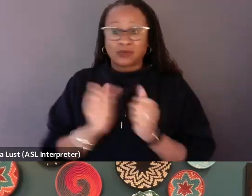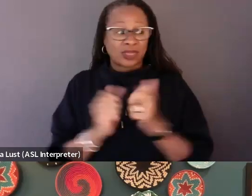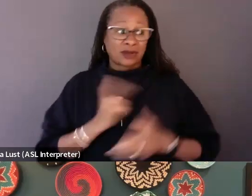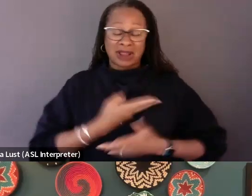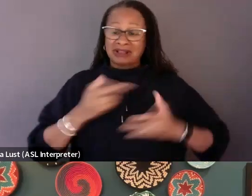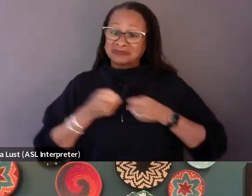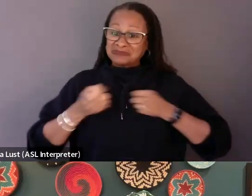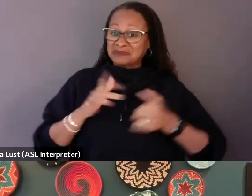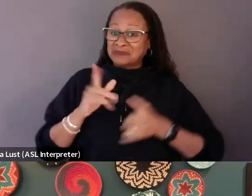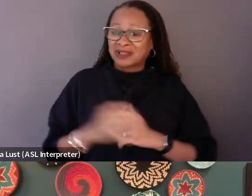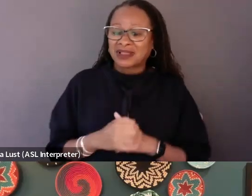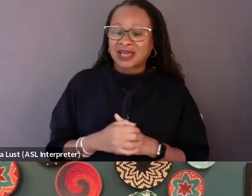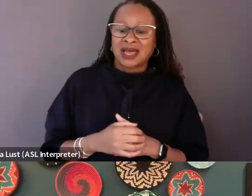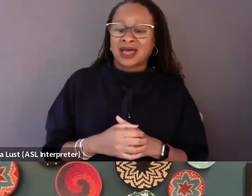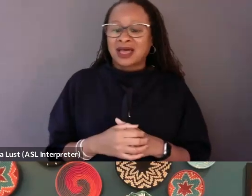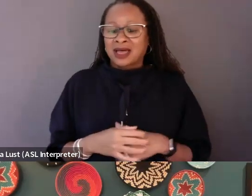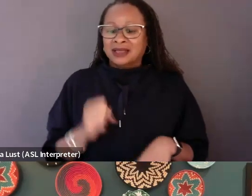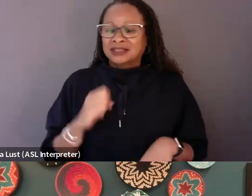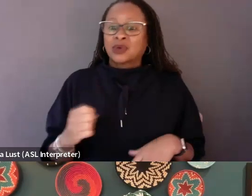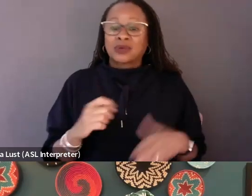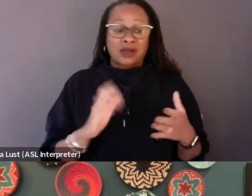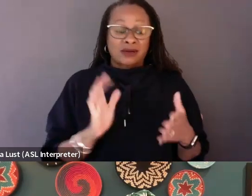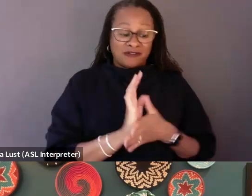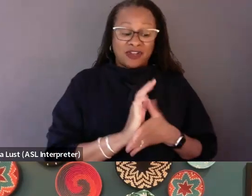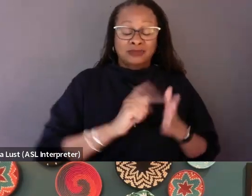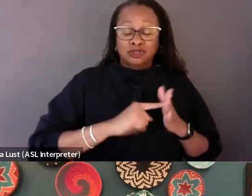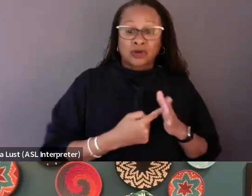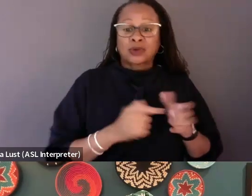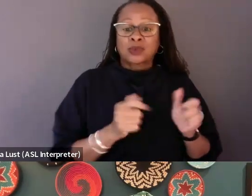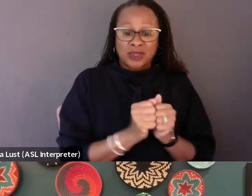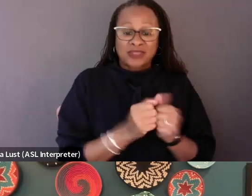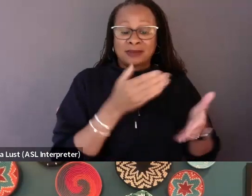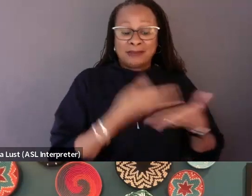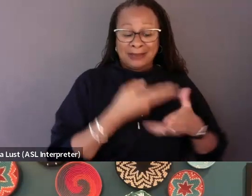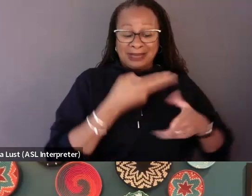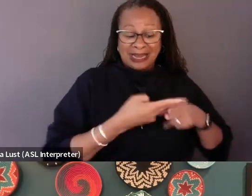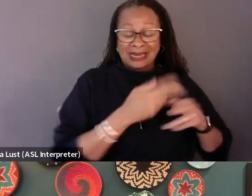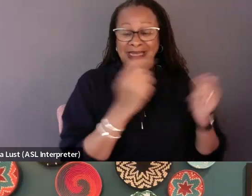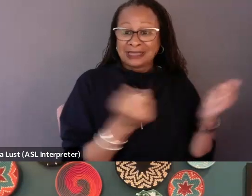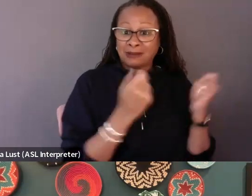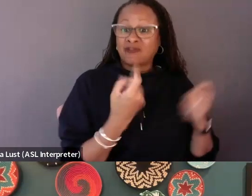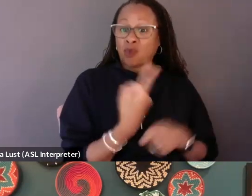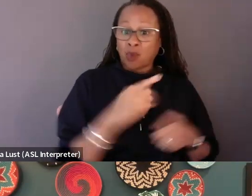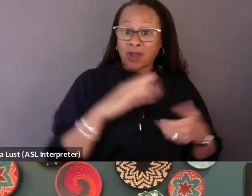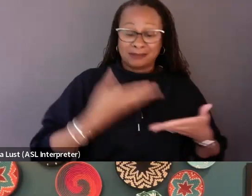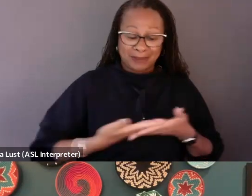with the baby naming ceremony of one child. And somewhere at some point Sarvnik realized